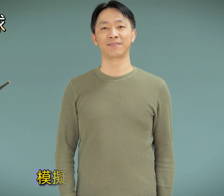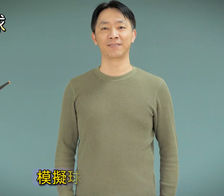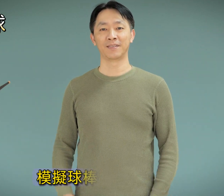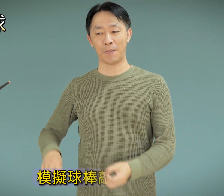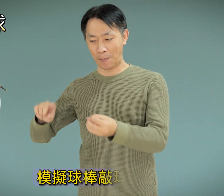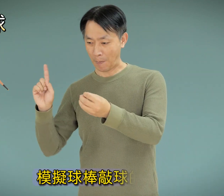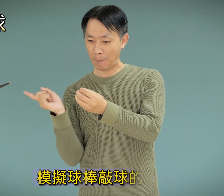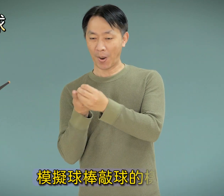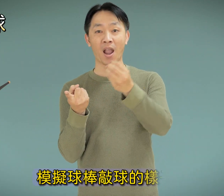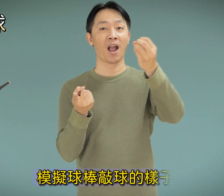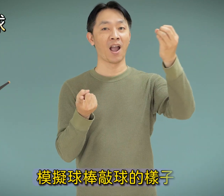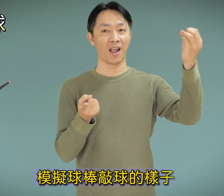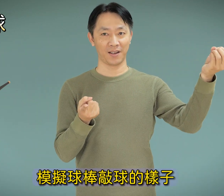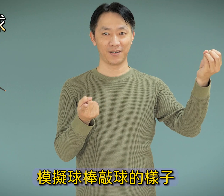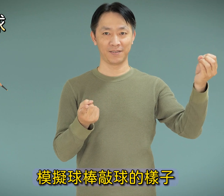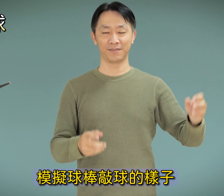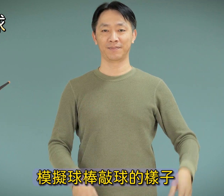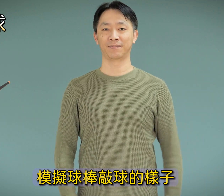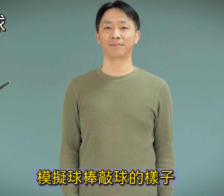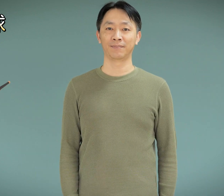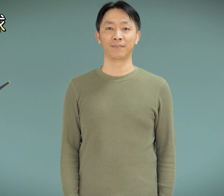just do the baseball hitting action